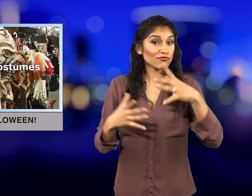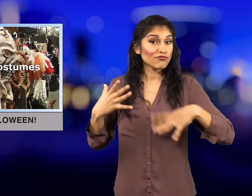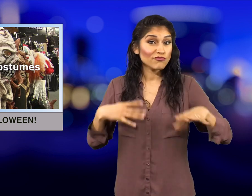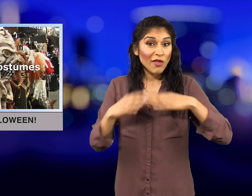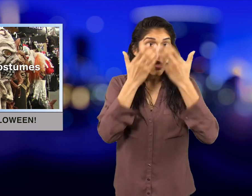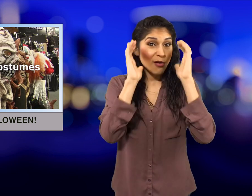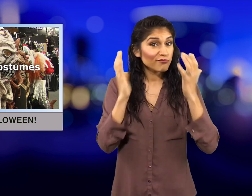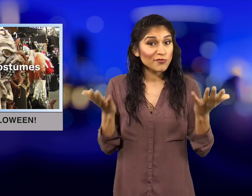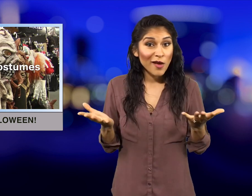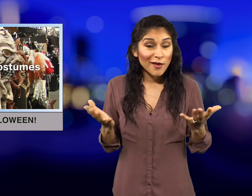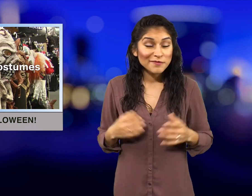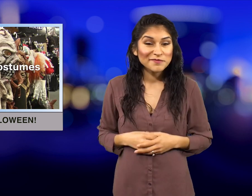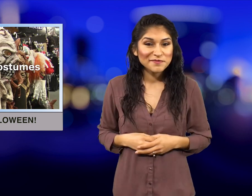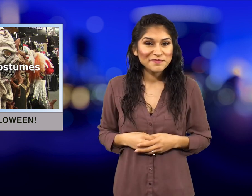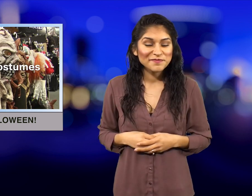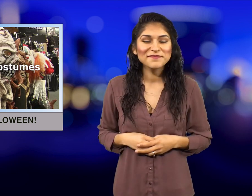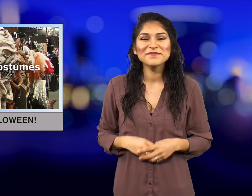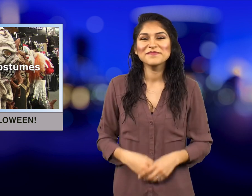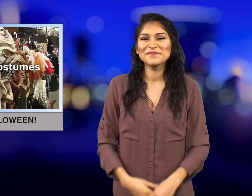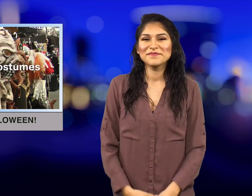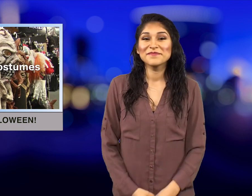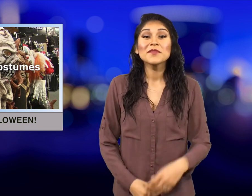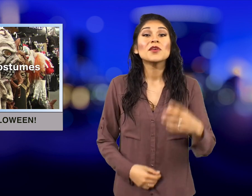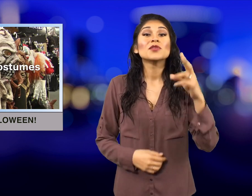Which costume are you wearing this Halloween?